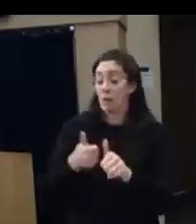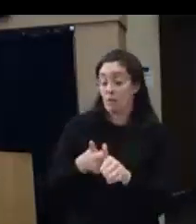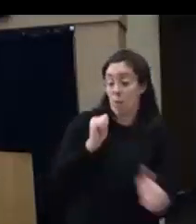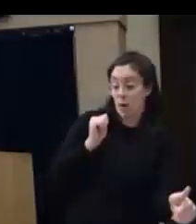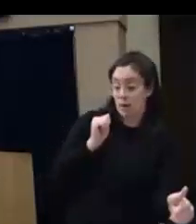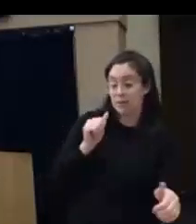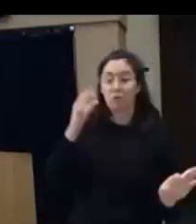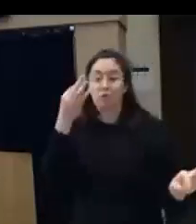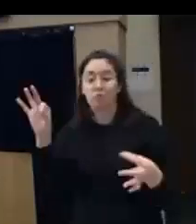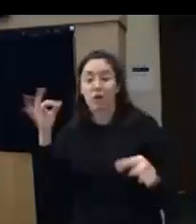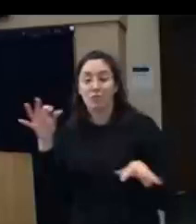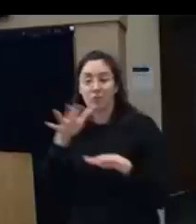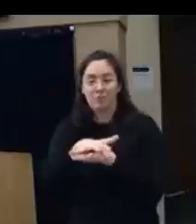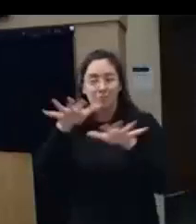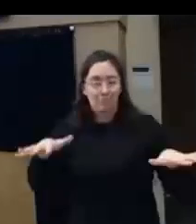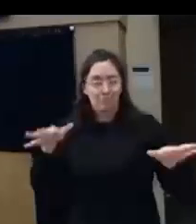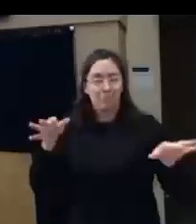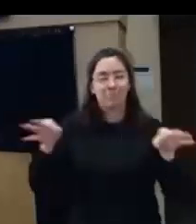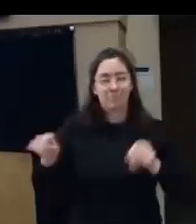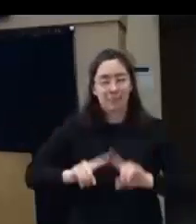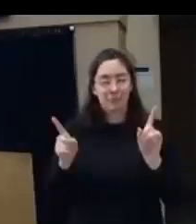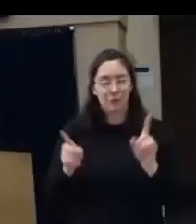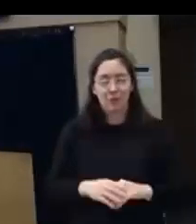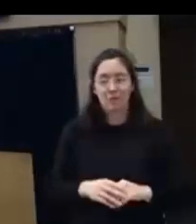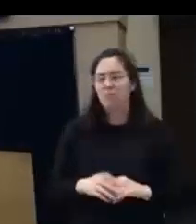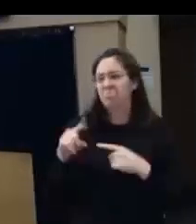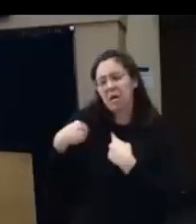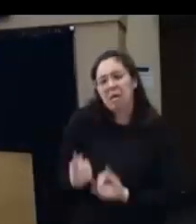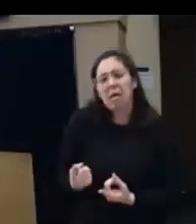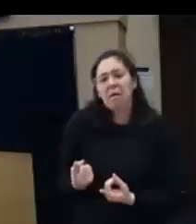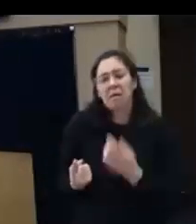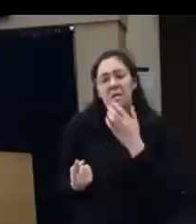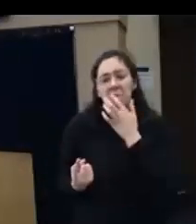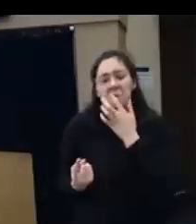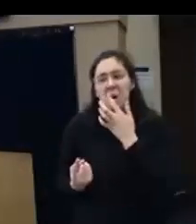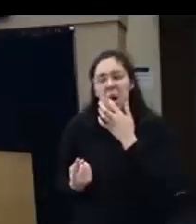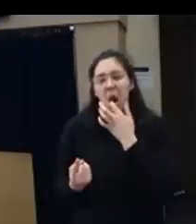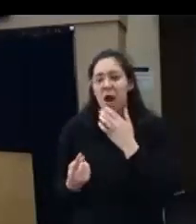distraction sometimes uh but just lately I've been using sometimes bringing that measure into